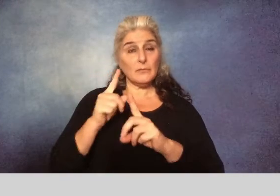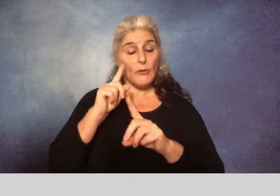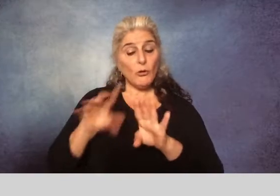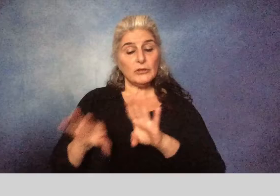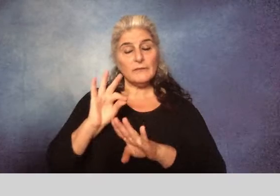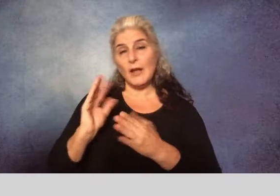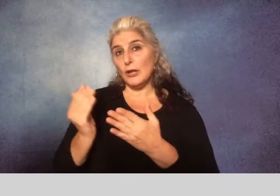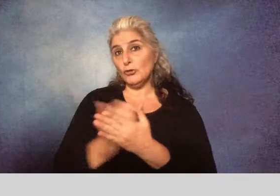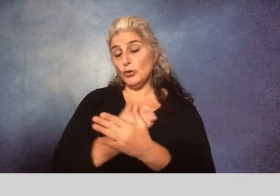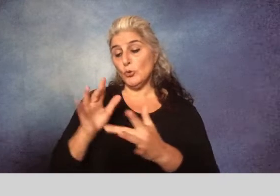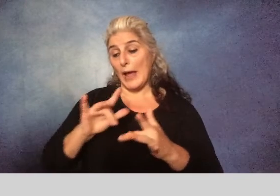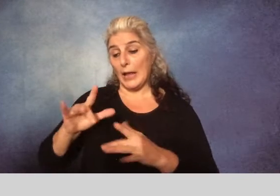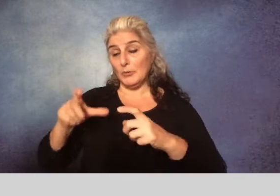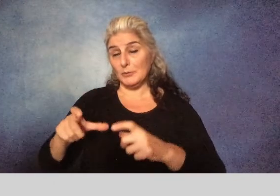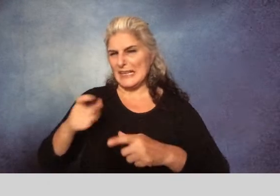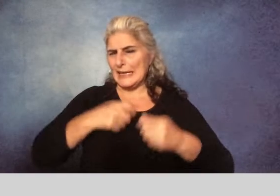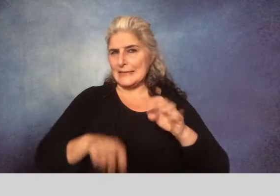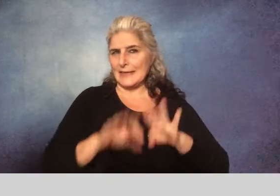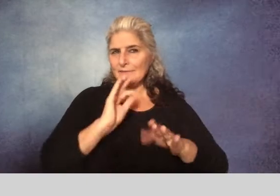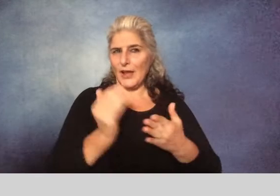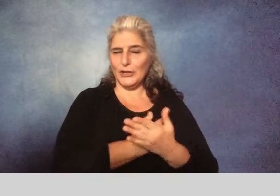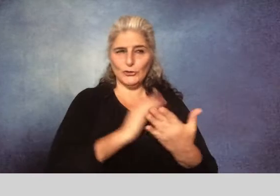But before we get to all that let me introduce myself.